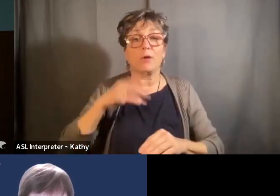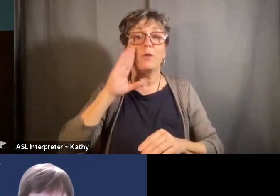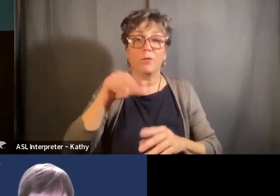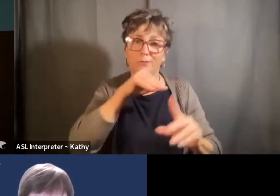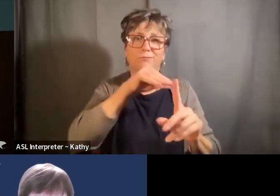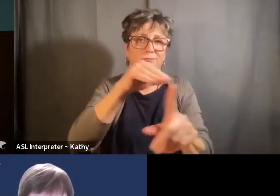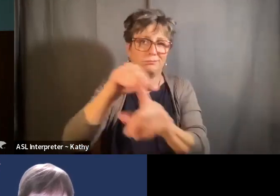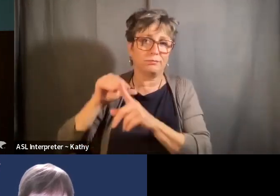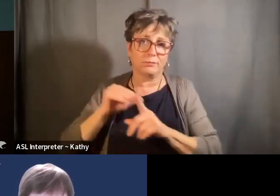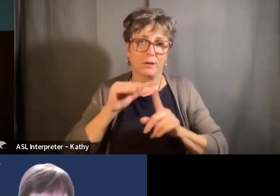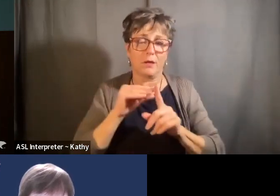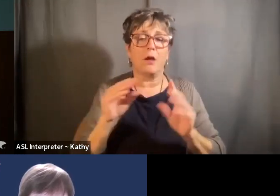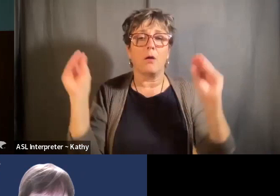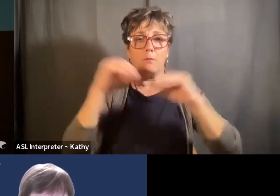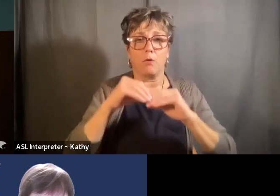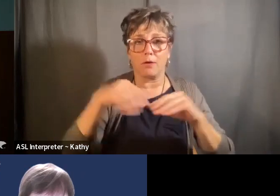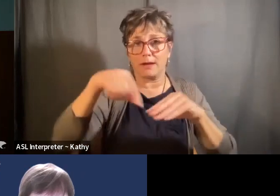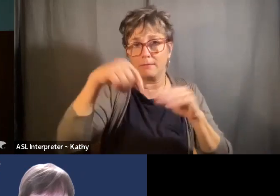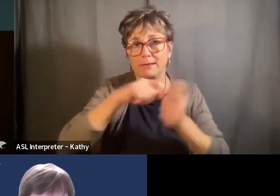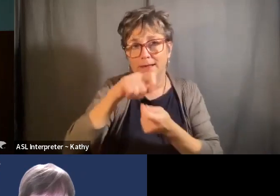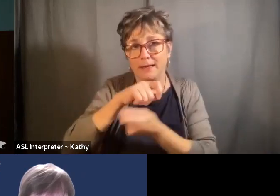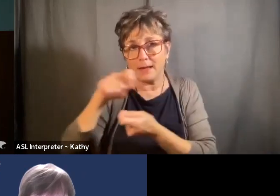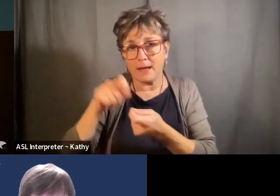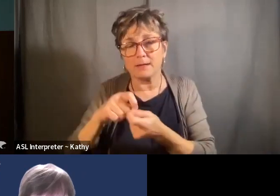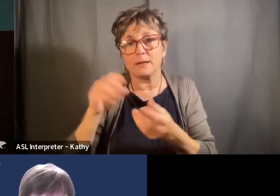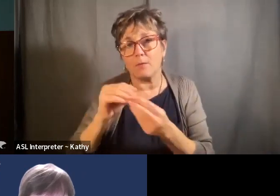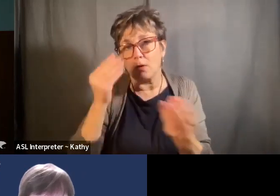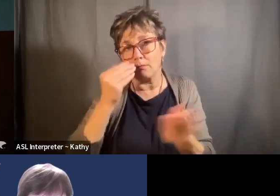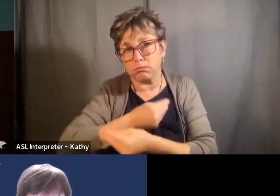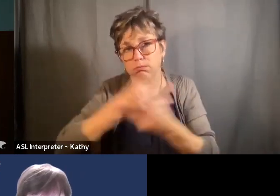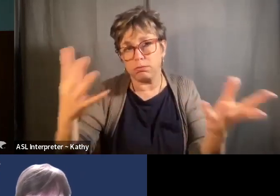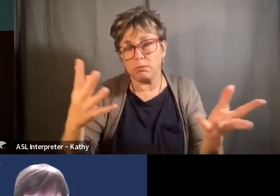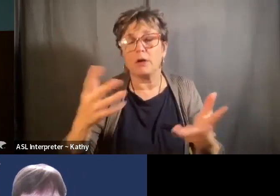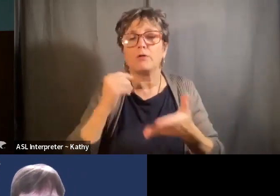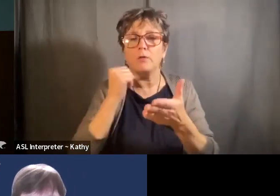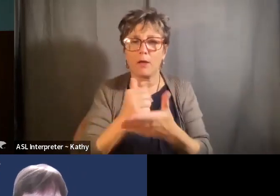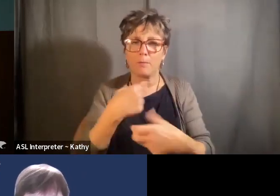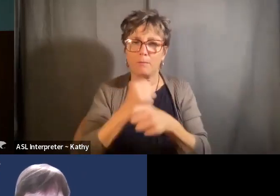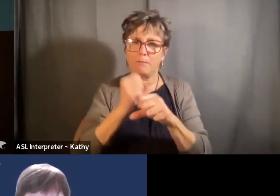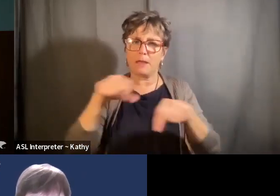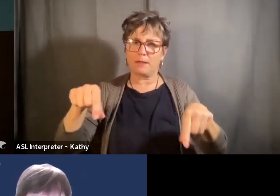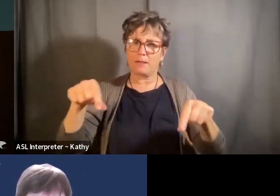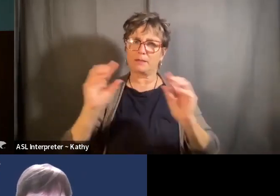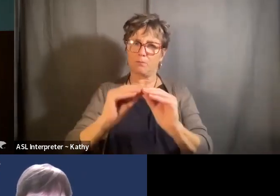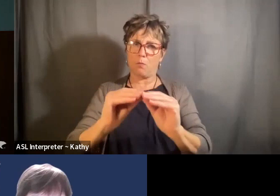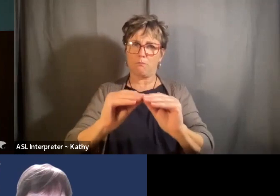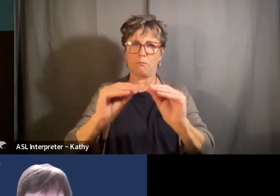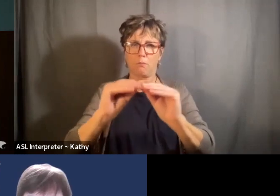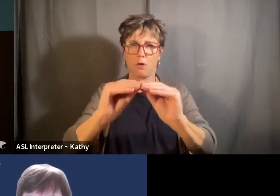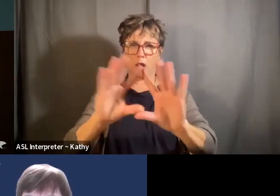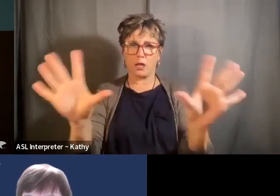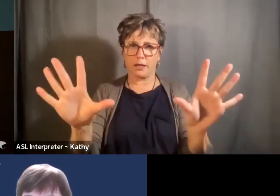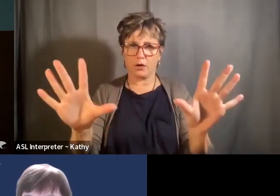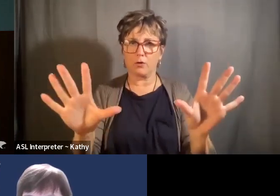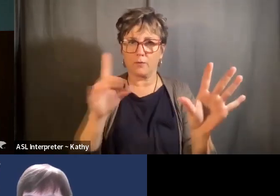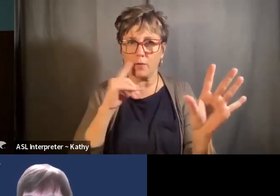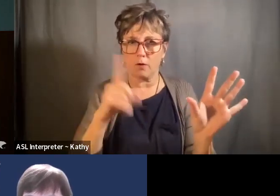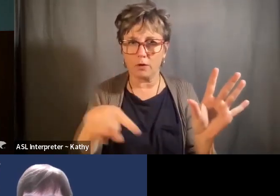that we can help clarify what this program means and um, you know, this is going to be an ongoing